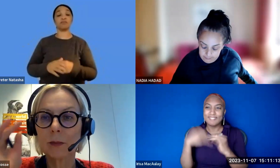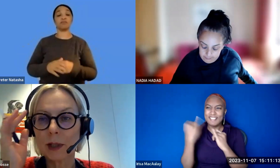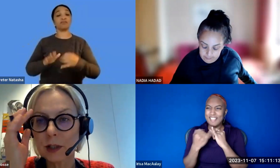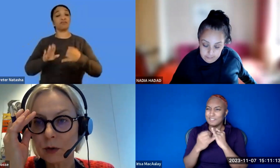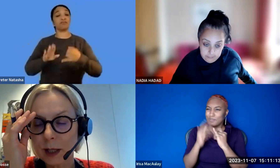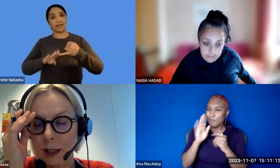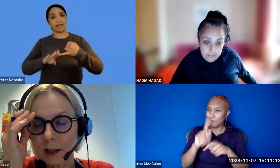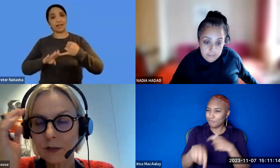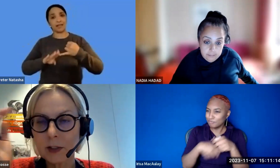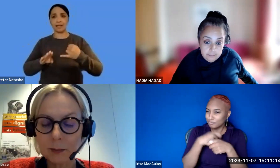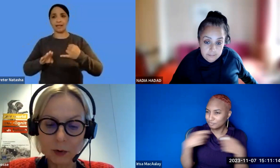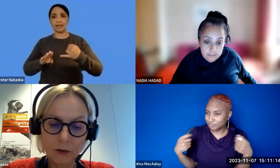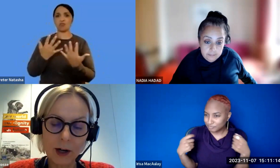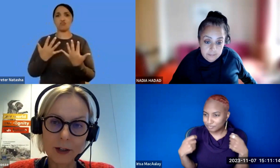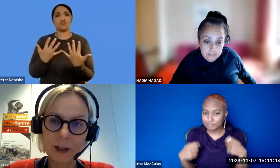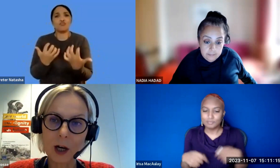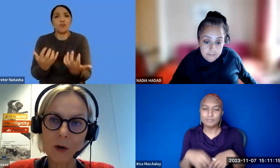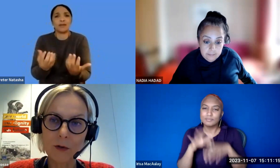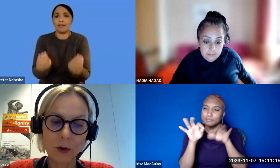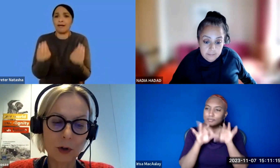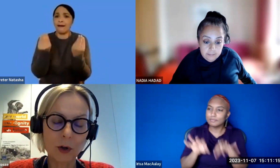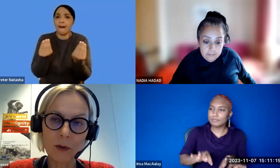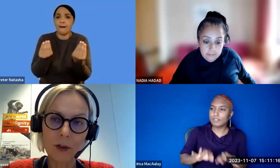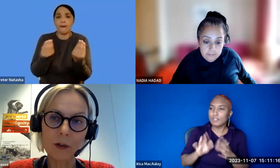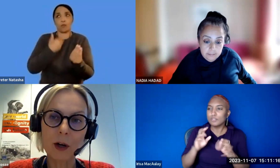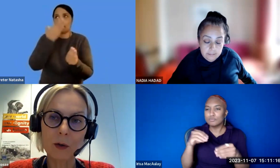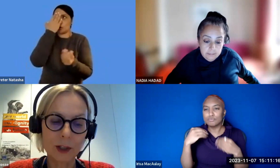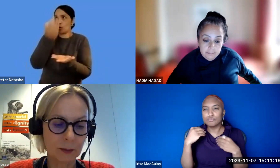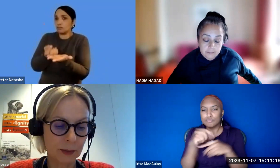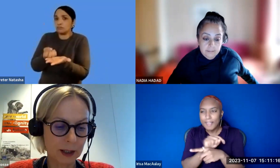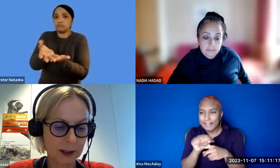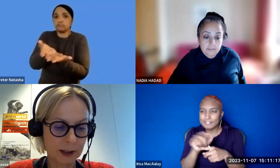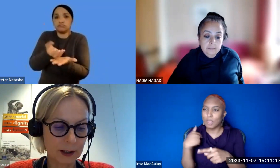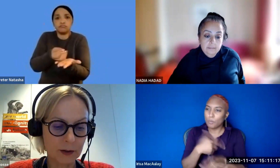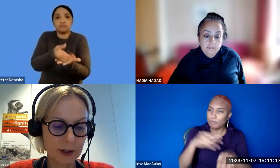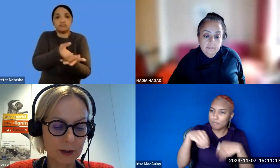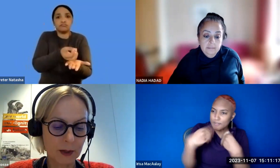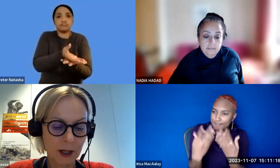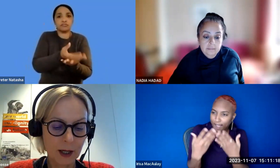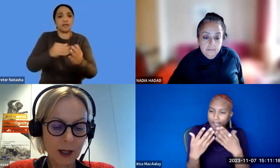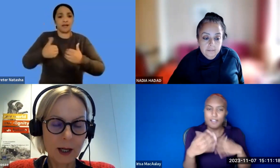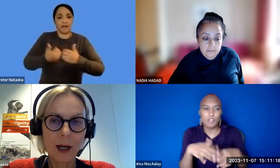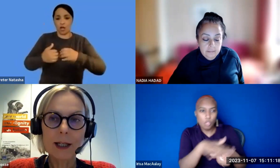Apart from many trainings, we are providing work on the ground in partner countries.